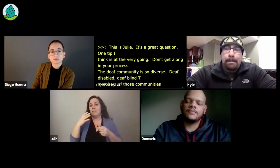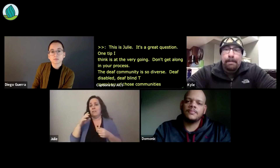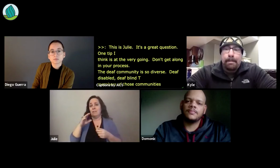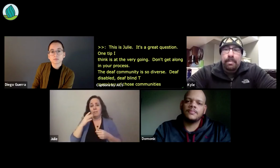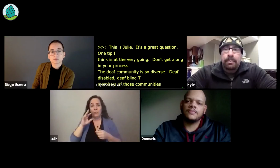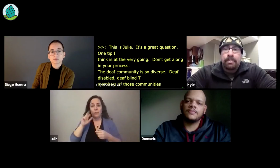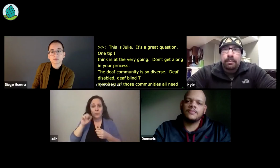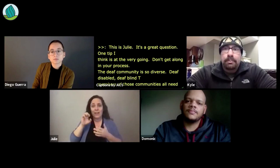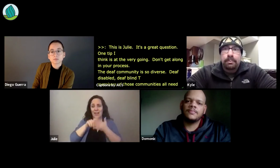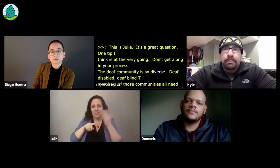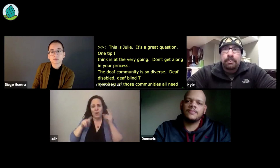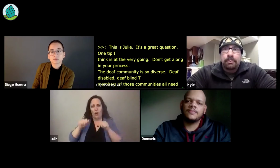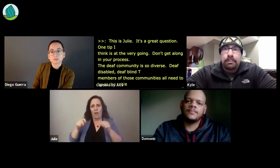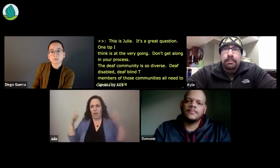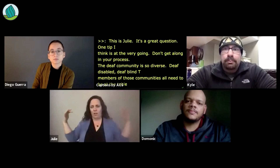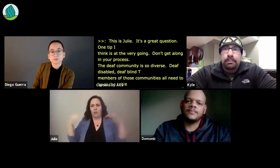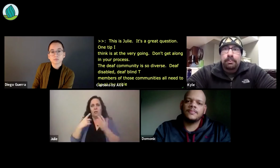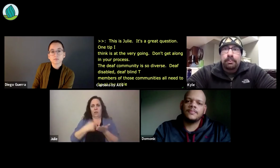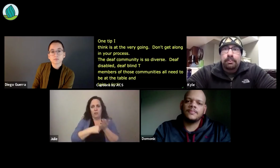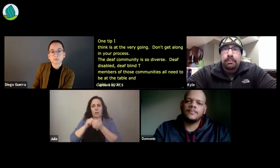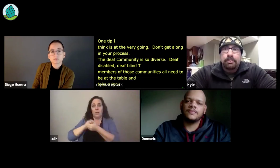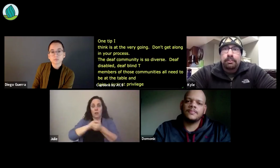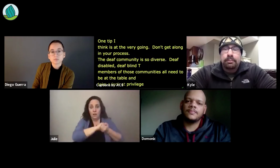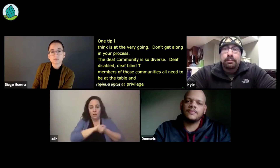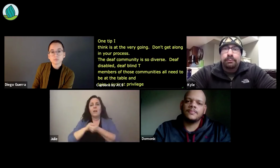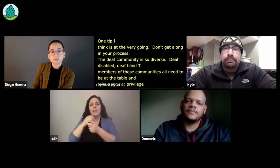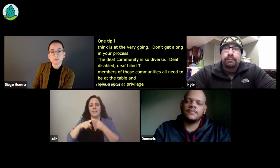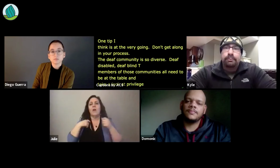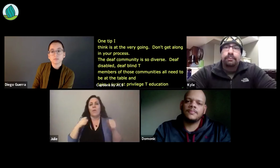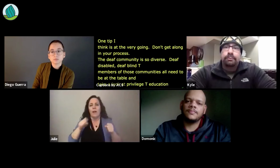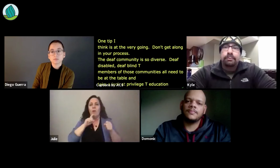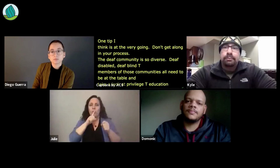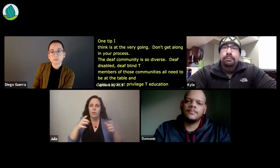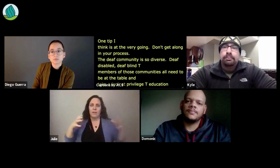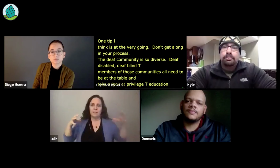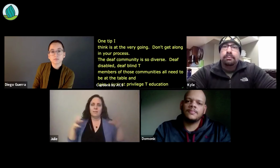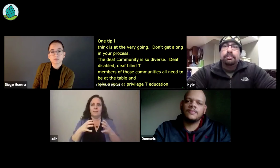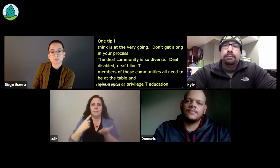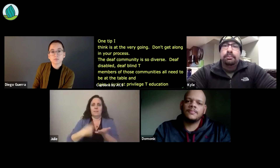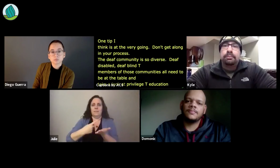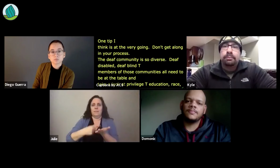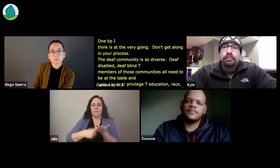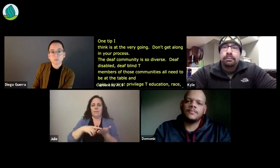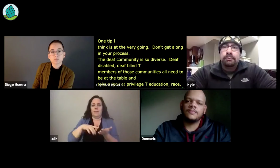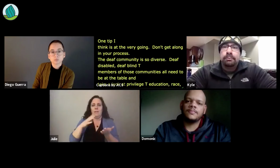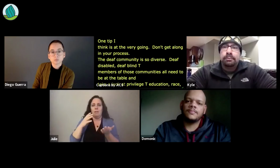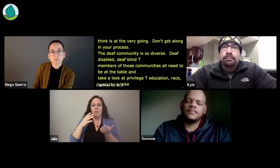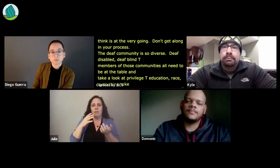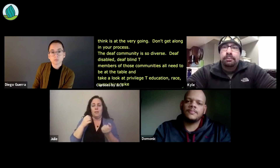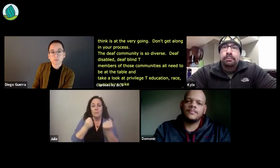Take a good hard look at that and then go into collaboration and really have a good honest conversation and support each other.